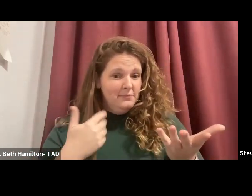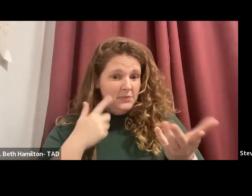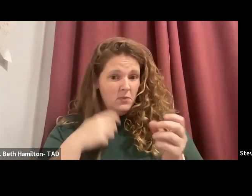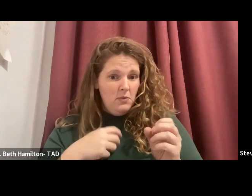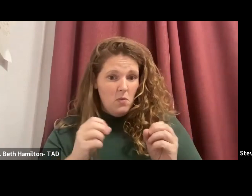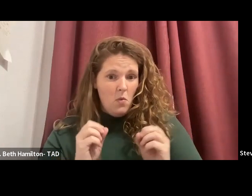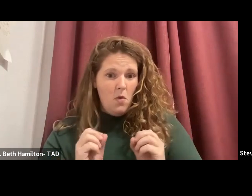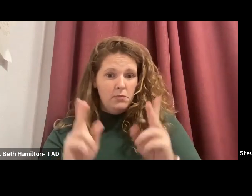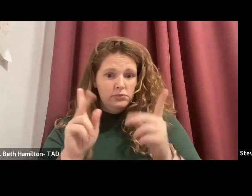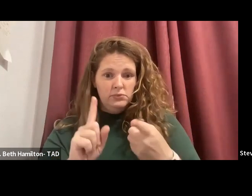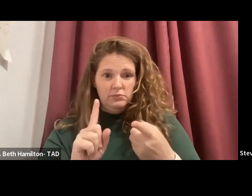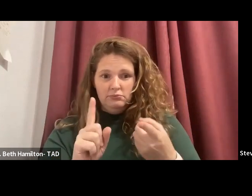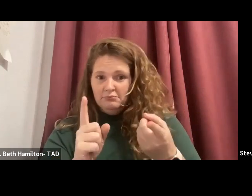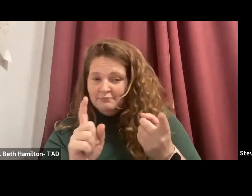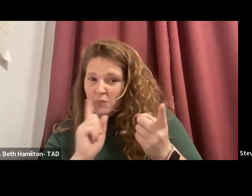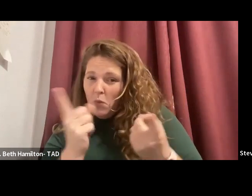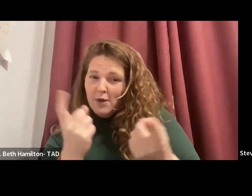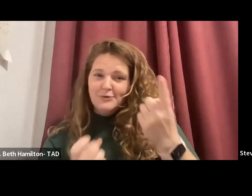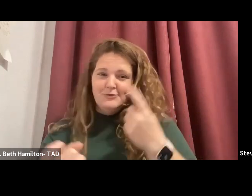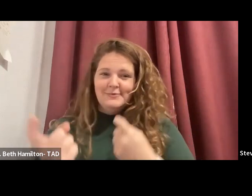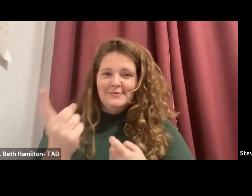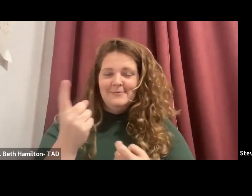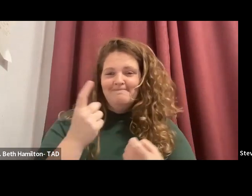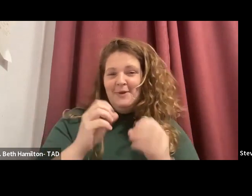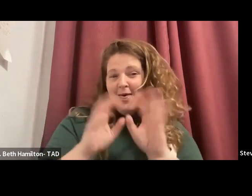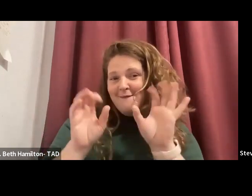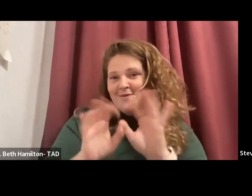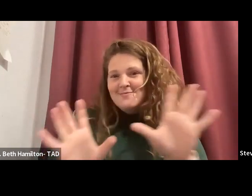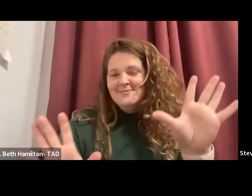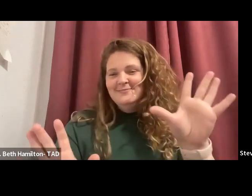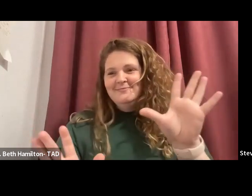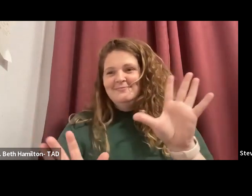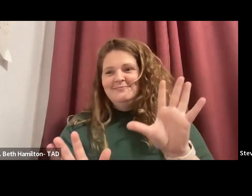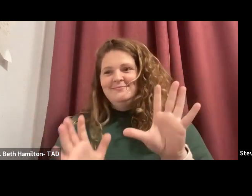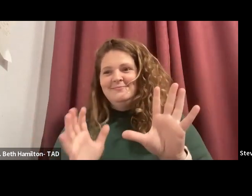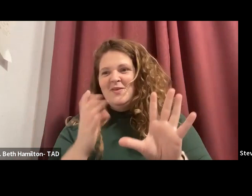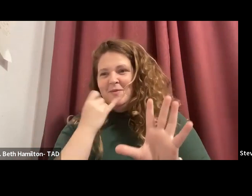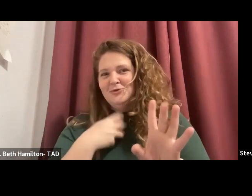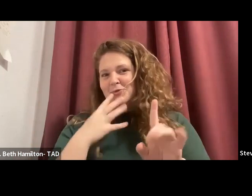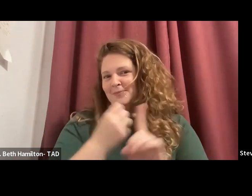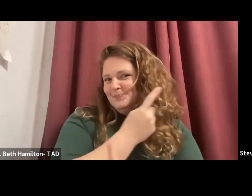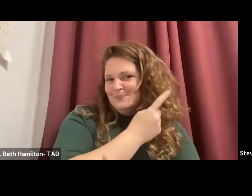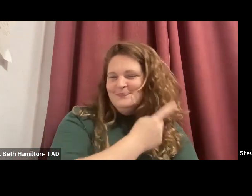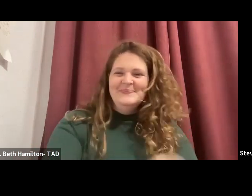states to provide these services for the Deaf and hard of hearing